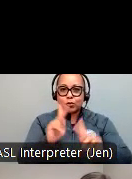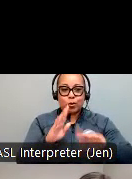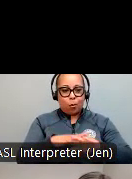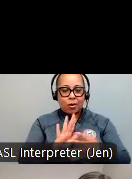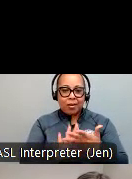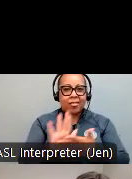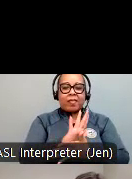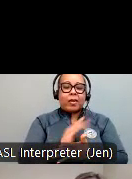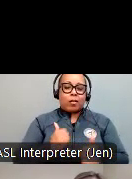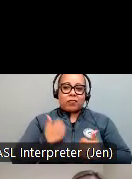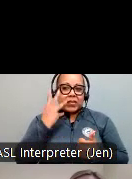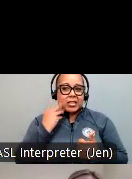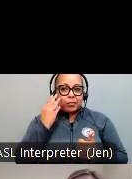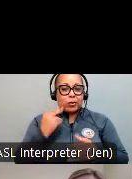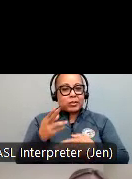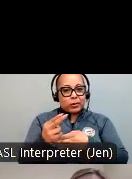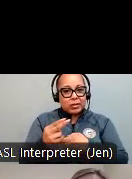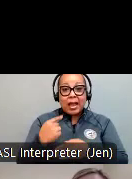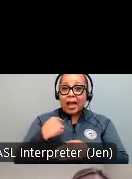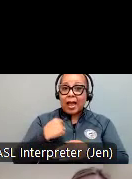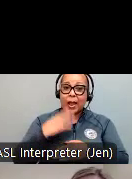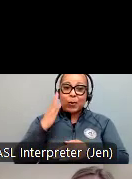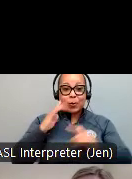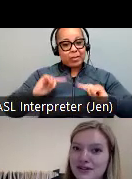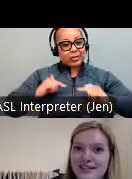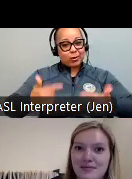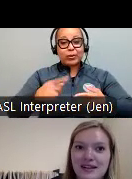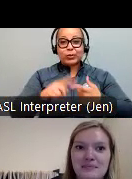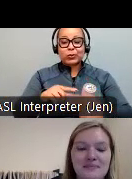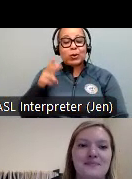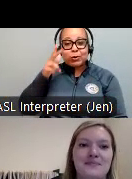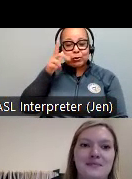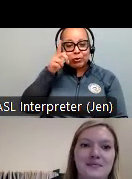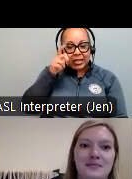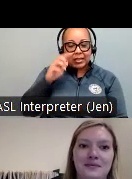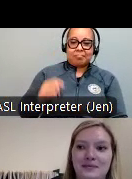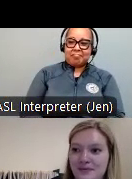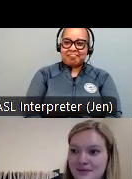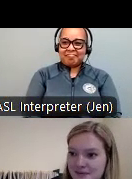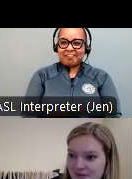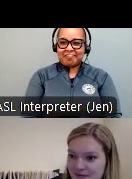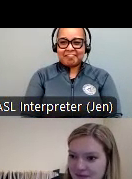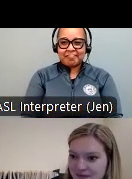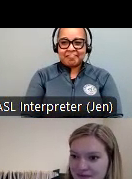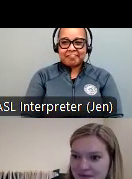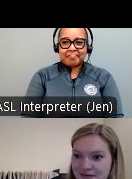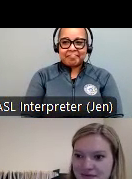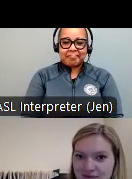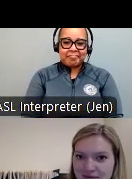experiences in hotels, and I'm going to pass it over to Christina McGleam.